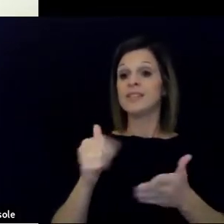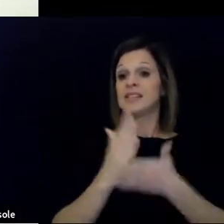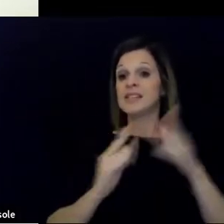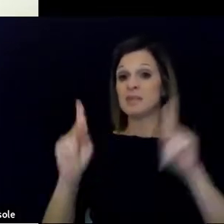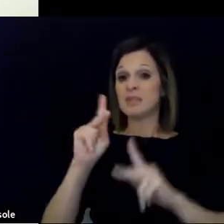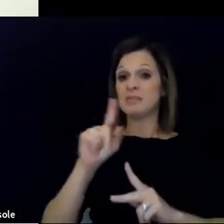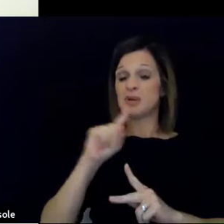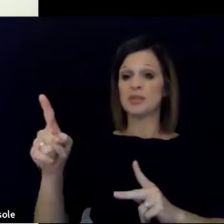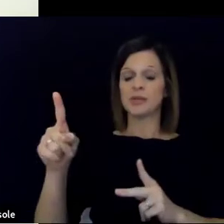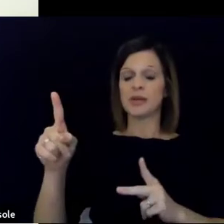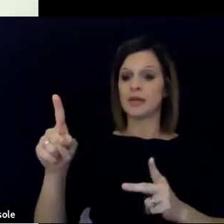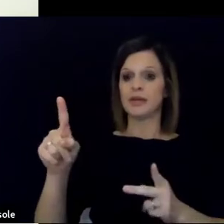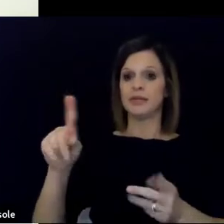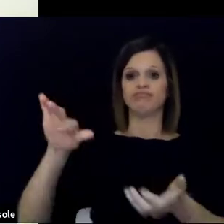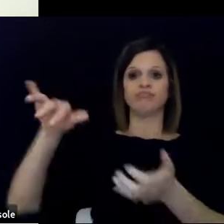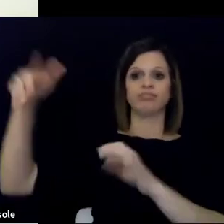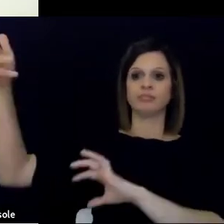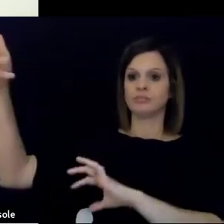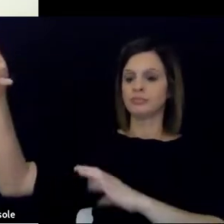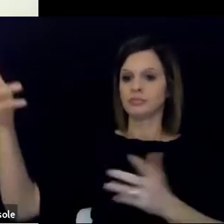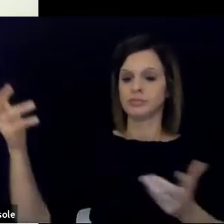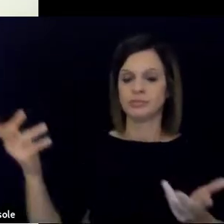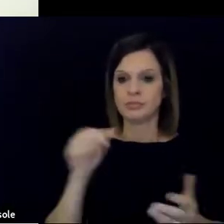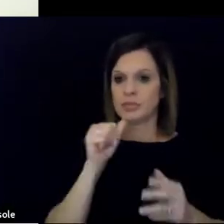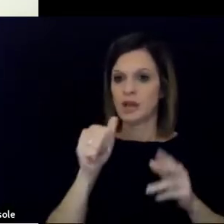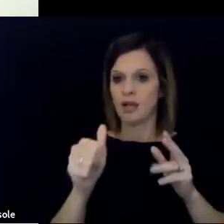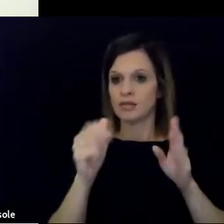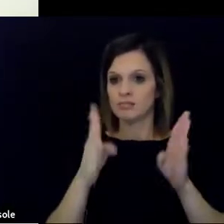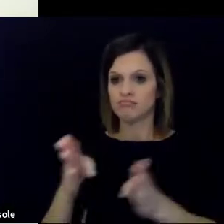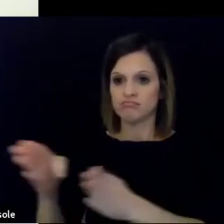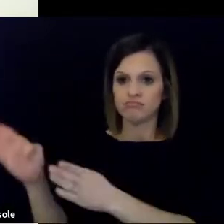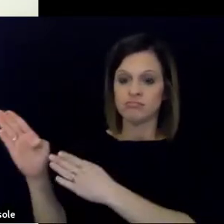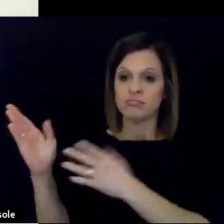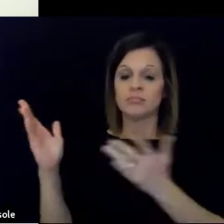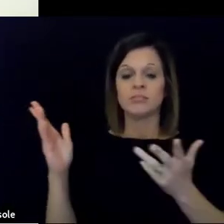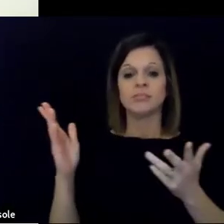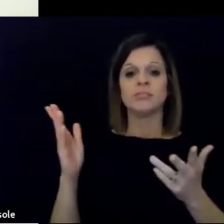Most of us fall somewhere in between. And there's no way that